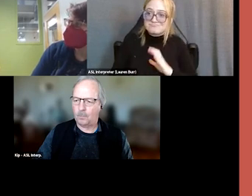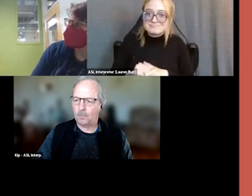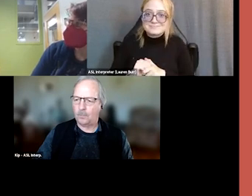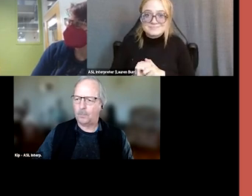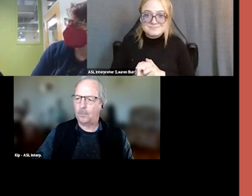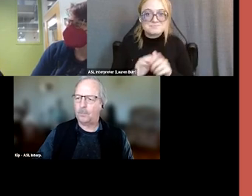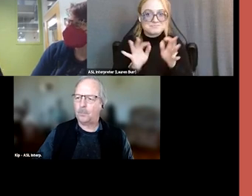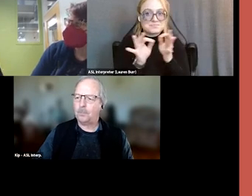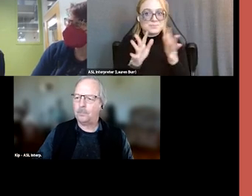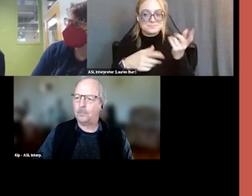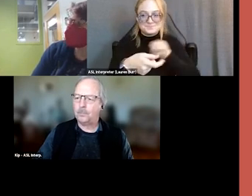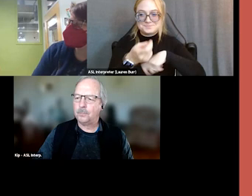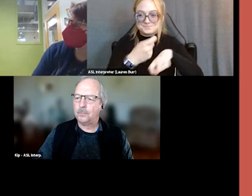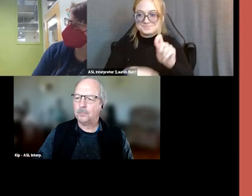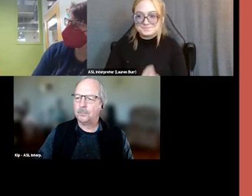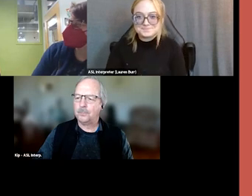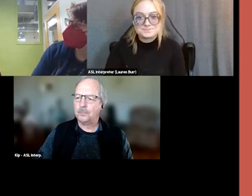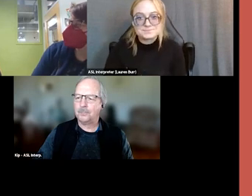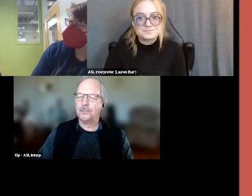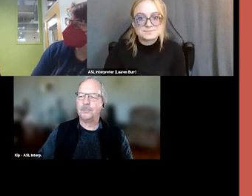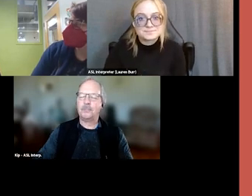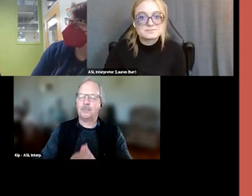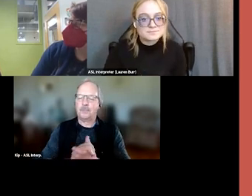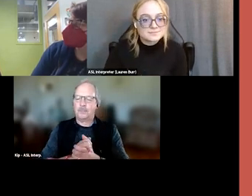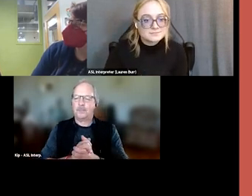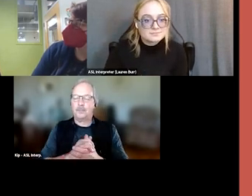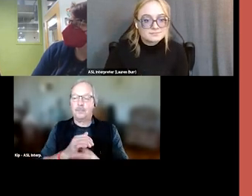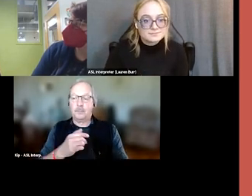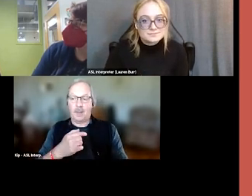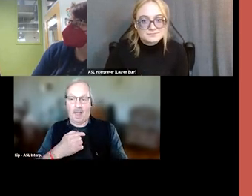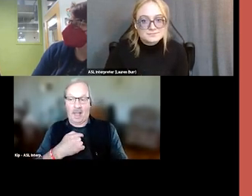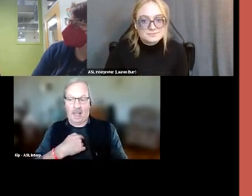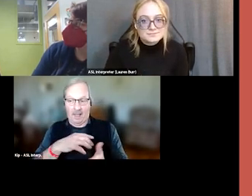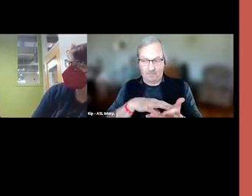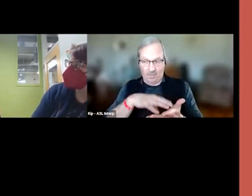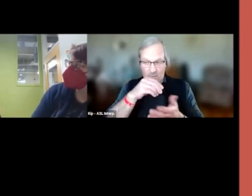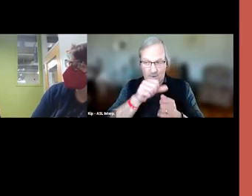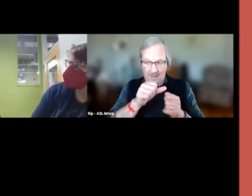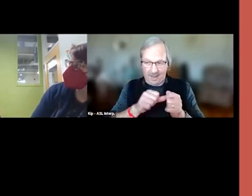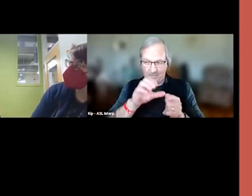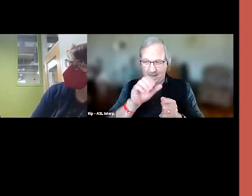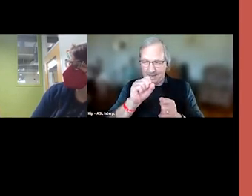She can't even take the cases. And I've learned that every case of social security is different.